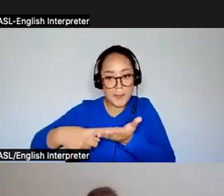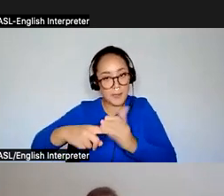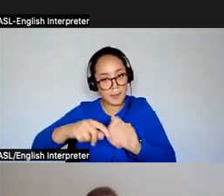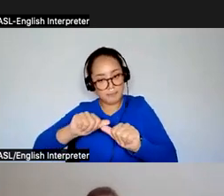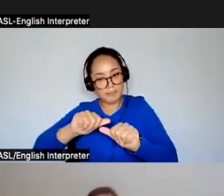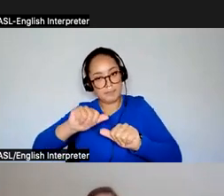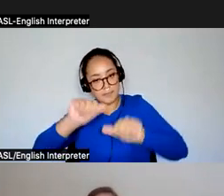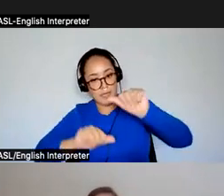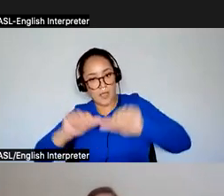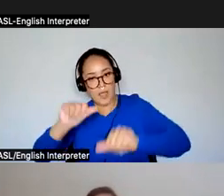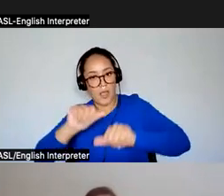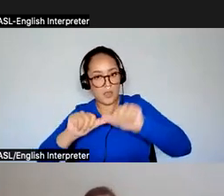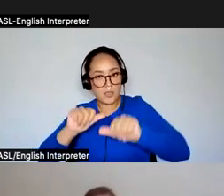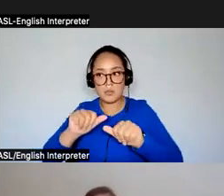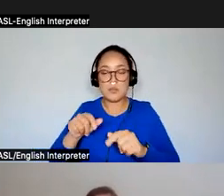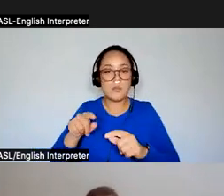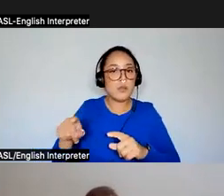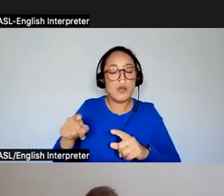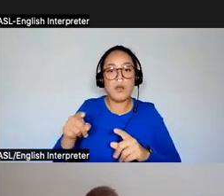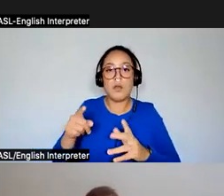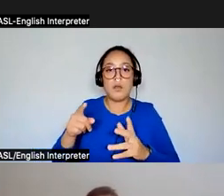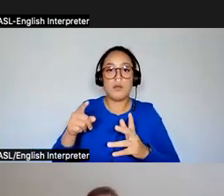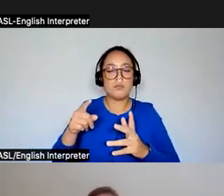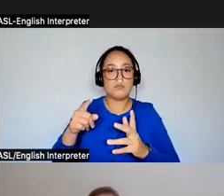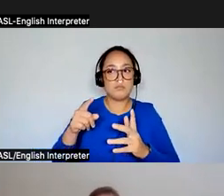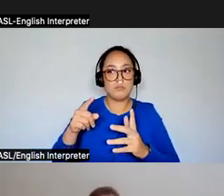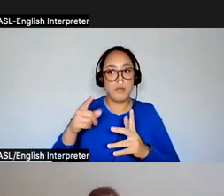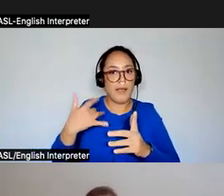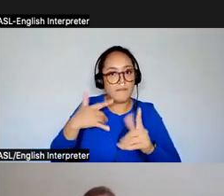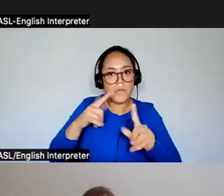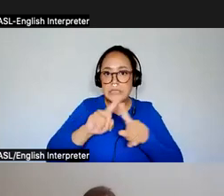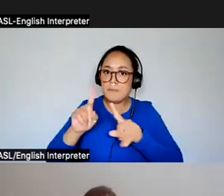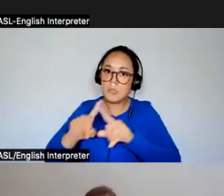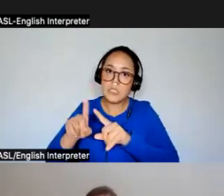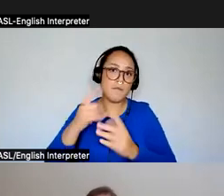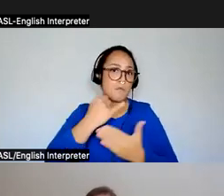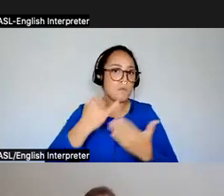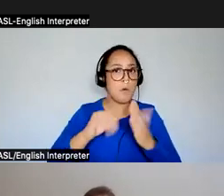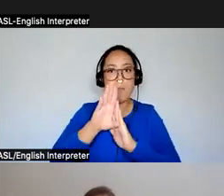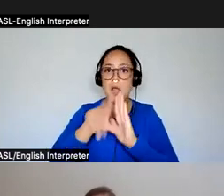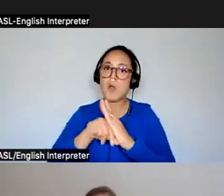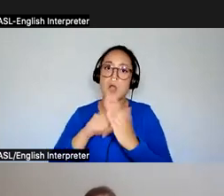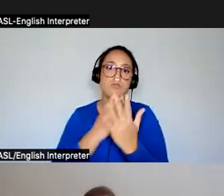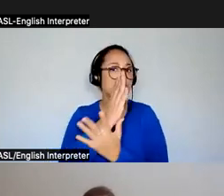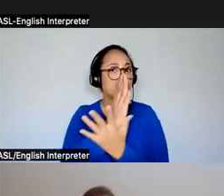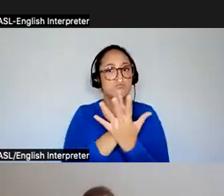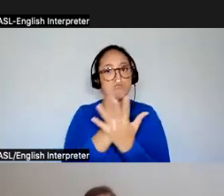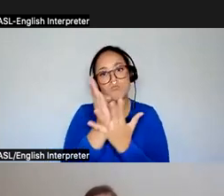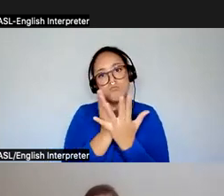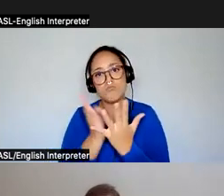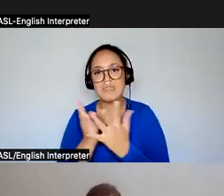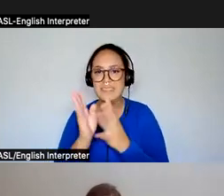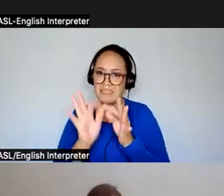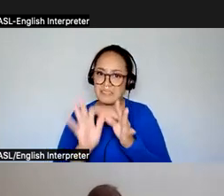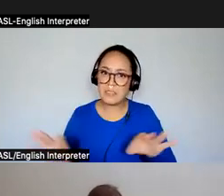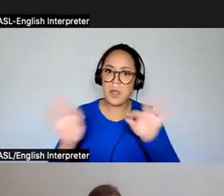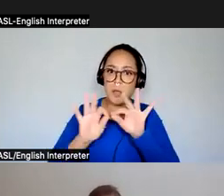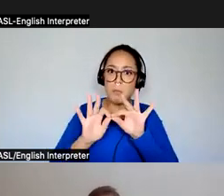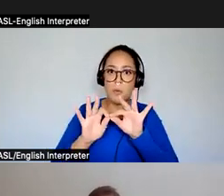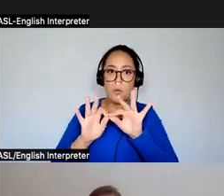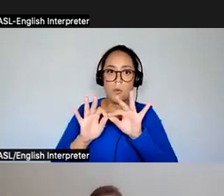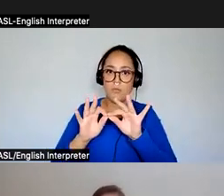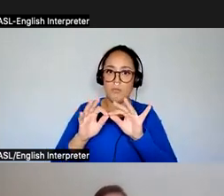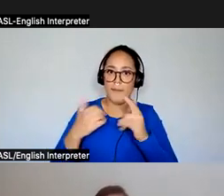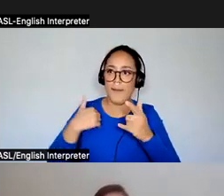Right, we work to represent the diversity of the applicants in the particular pool of